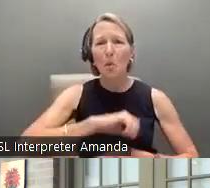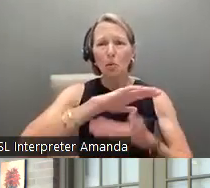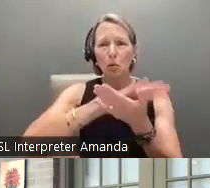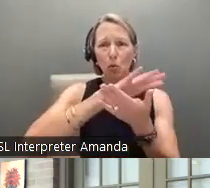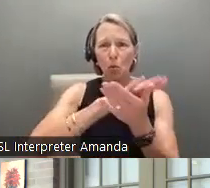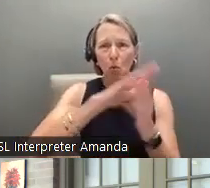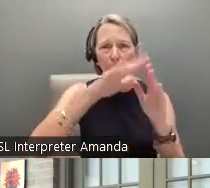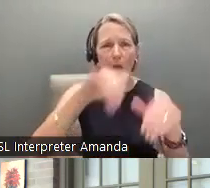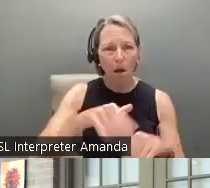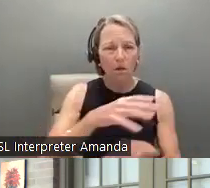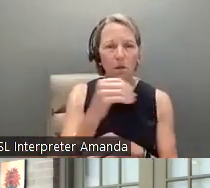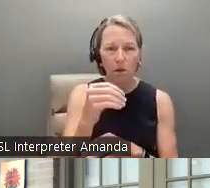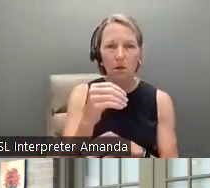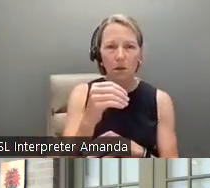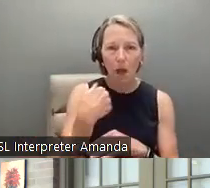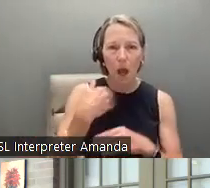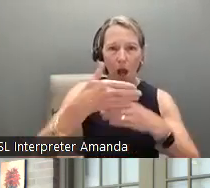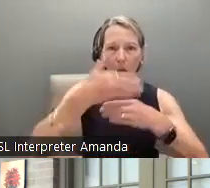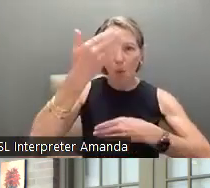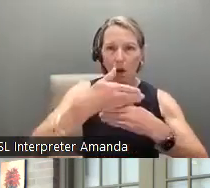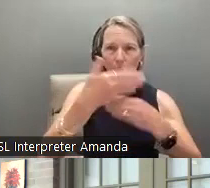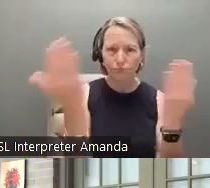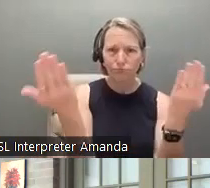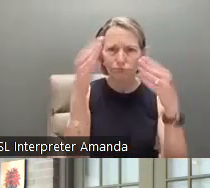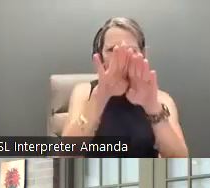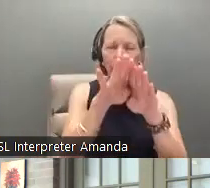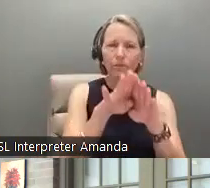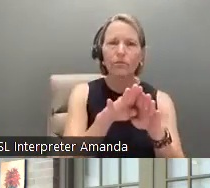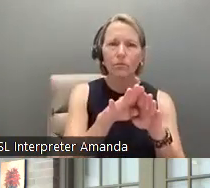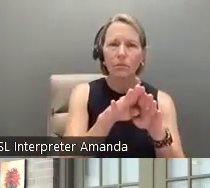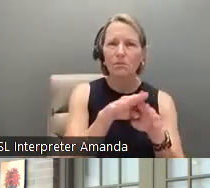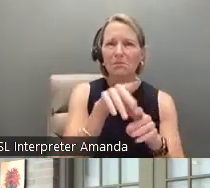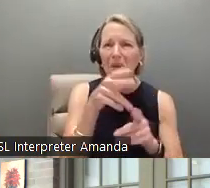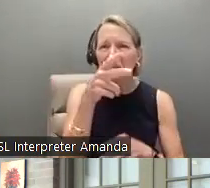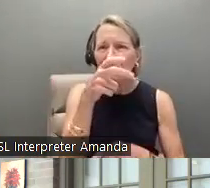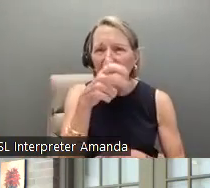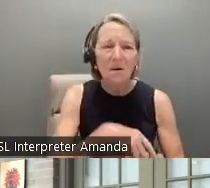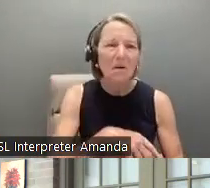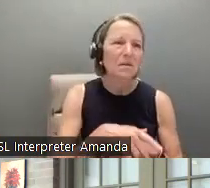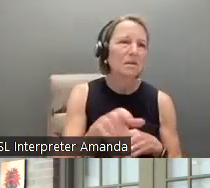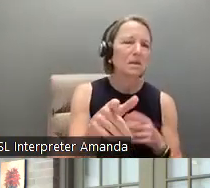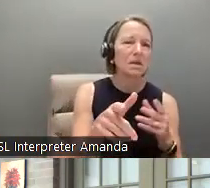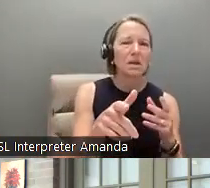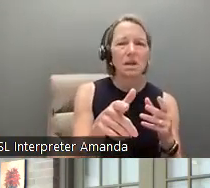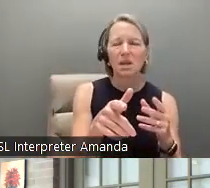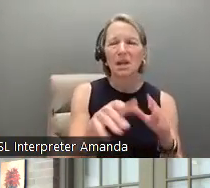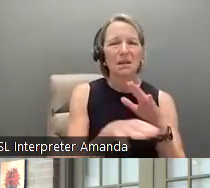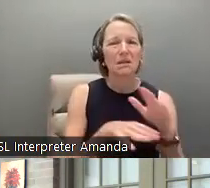that had windows boarded up it was caught had cockroaches um and it was a basically an abandoned